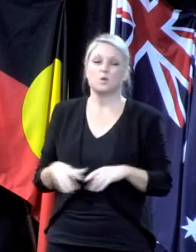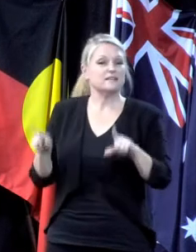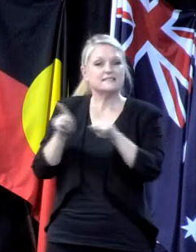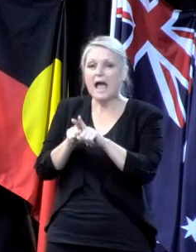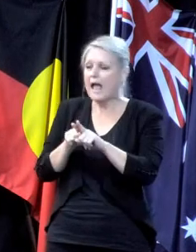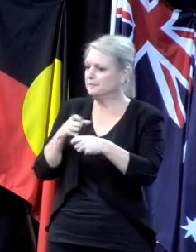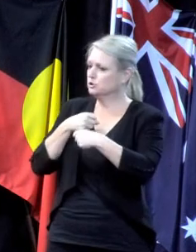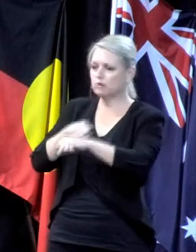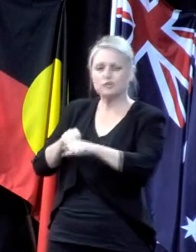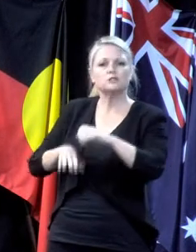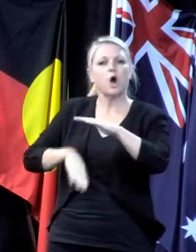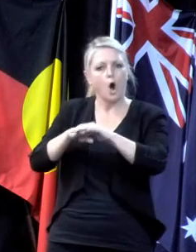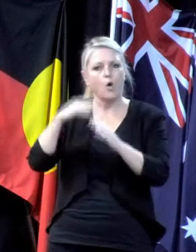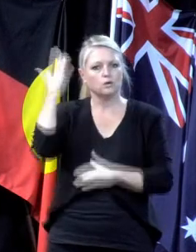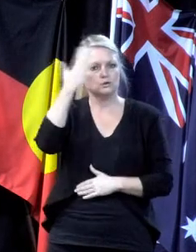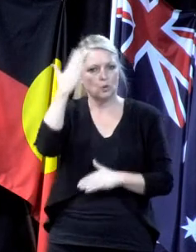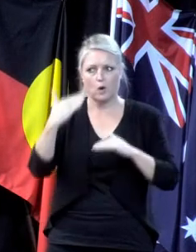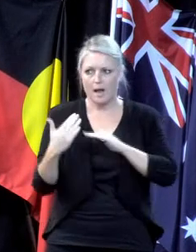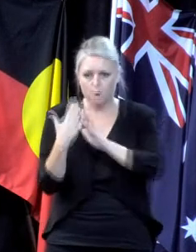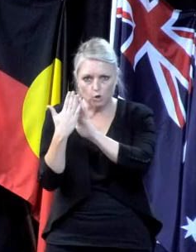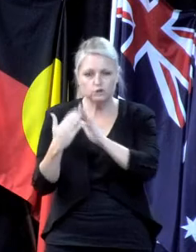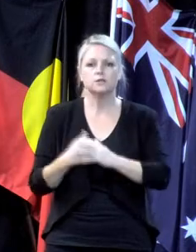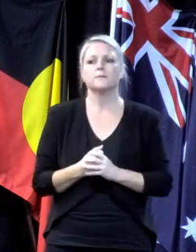It's a whole-school approach to behavior.